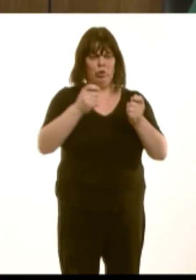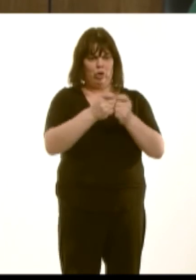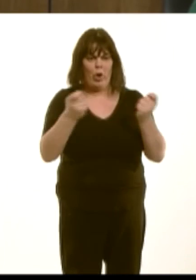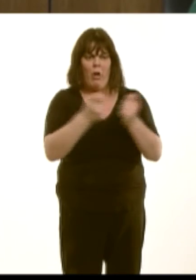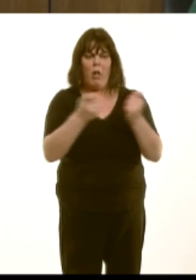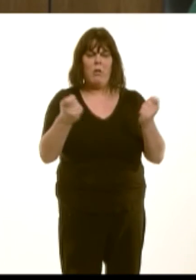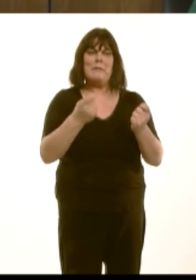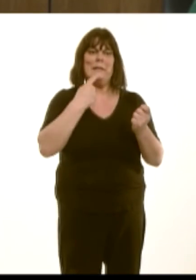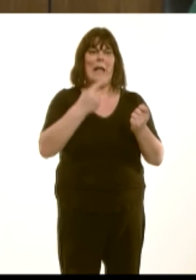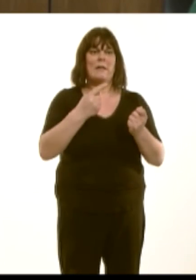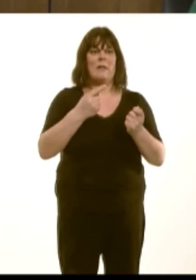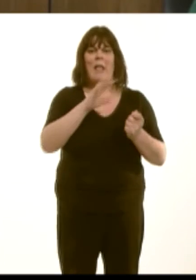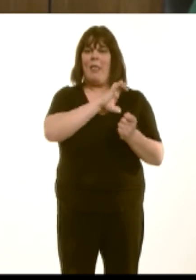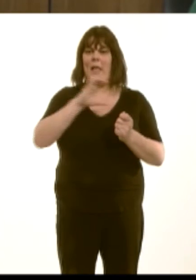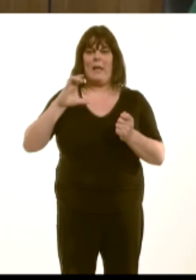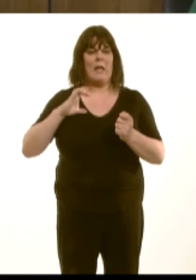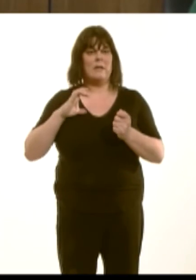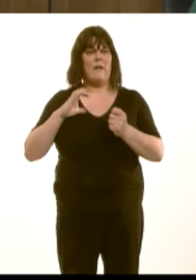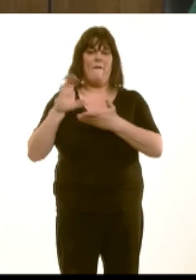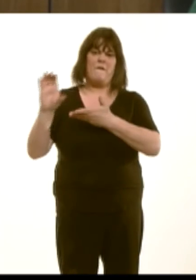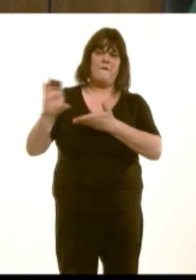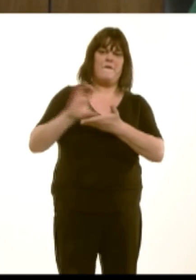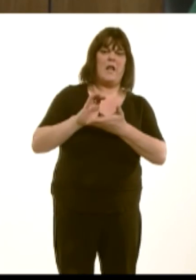fund does not enjoy the support of the vast majority of the medical profession.